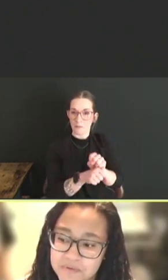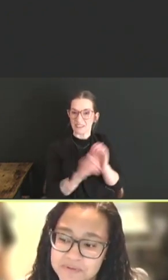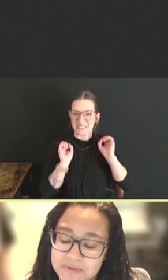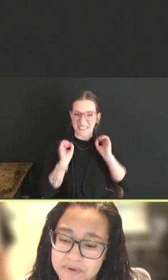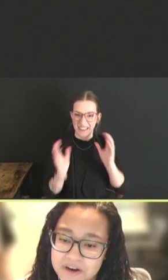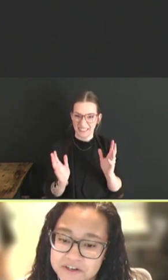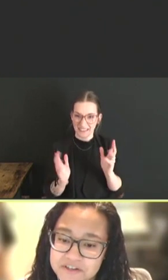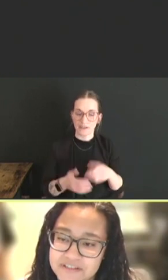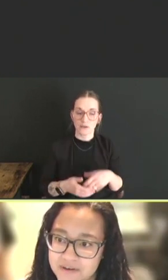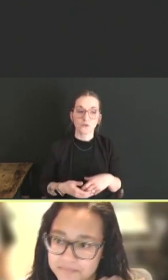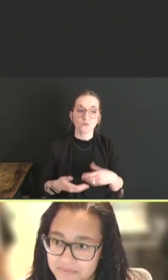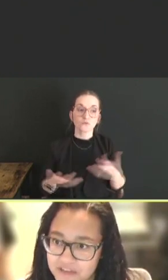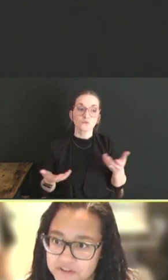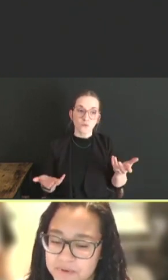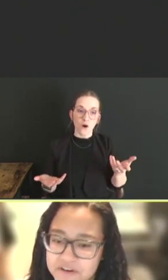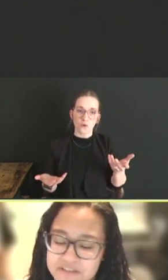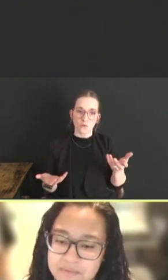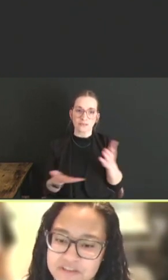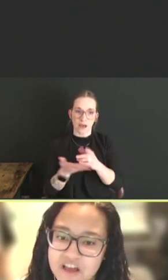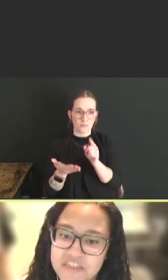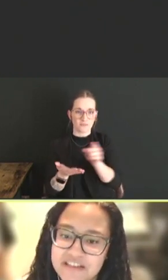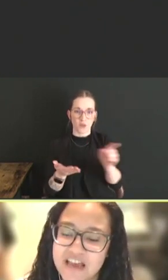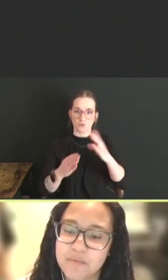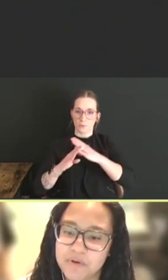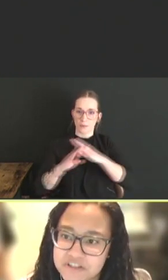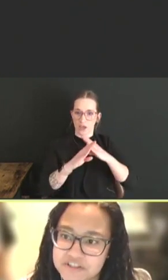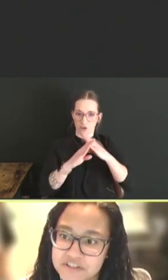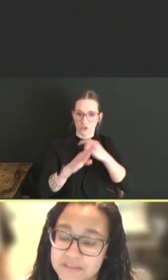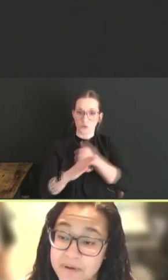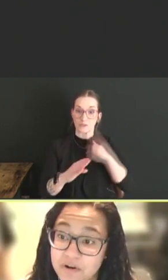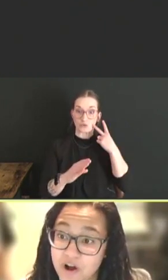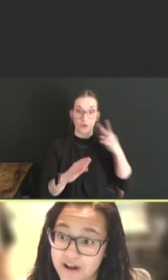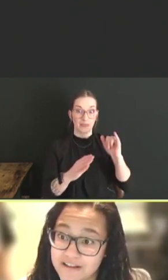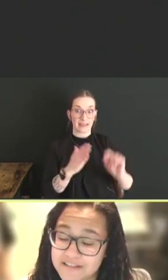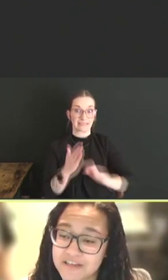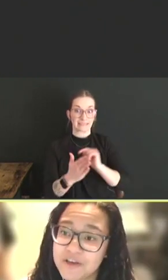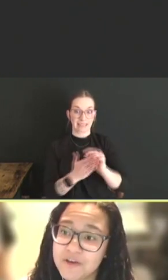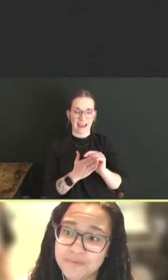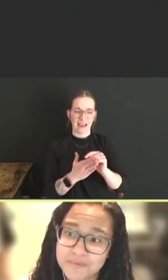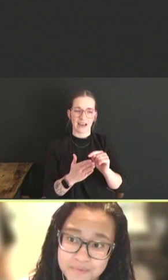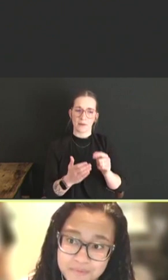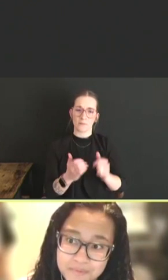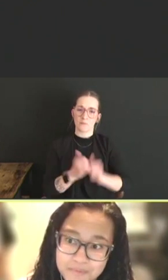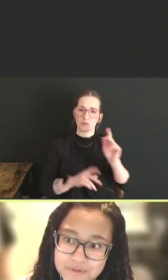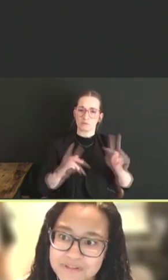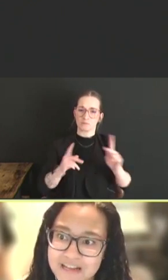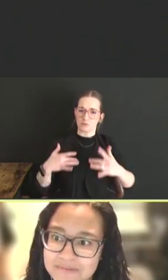those barriers and other barriers that we saw at that time were concerns about cost, which was not